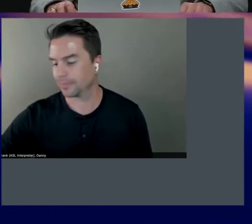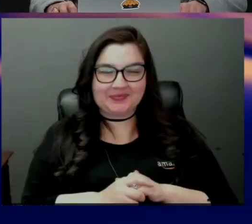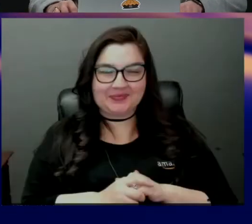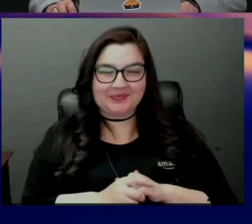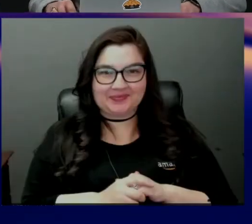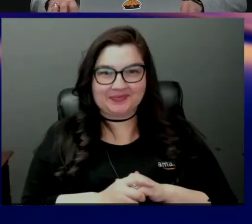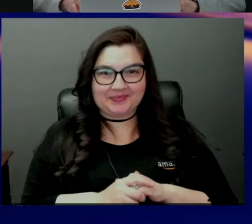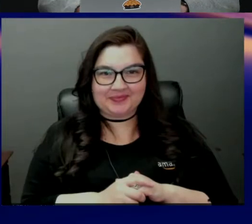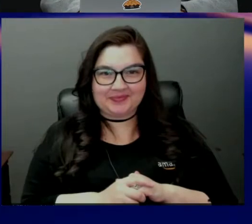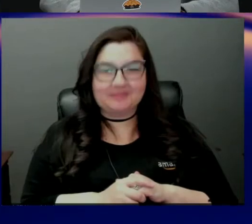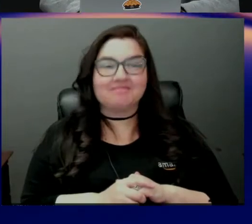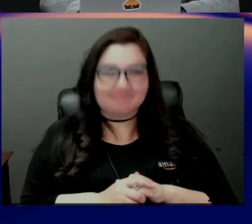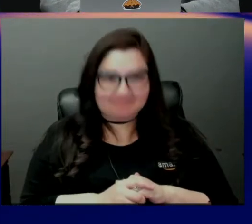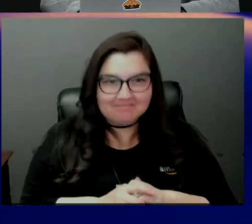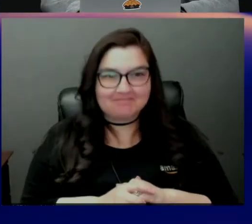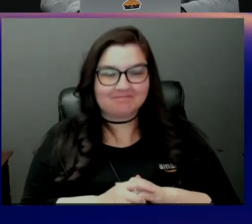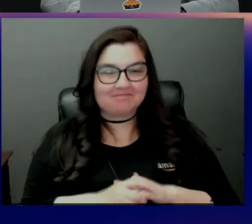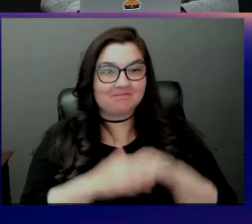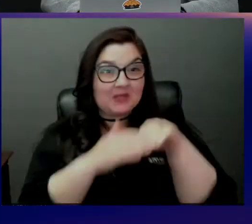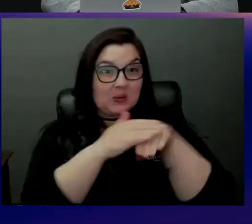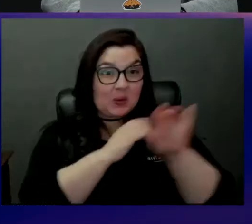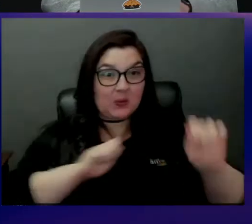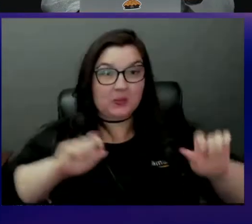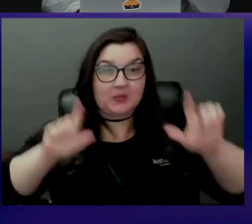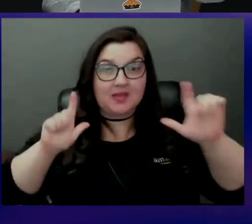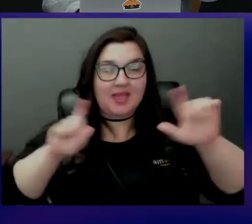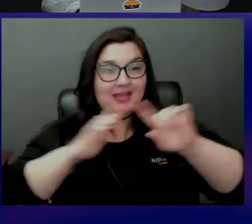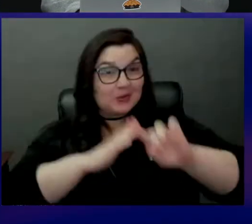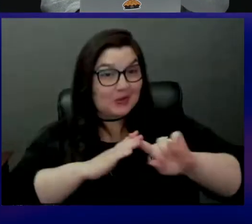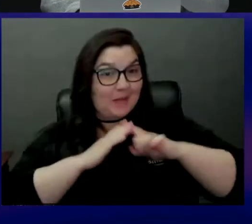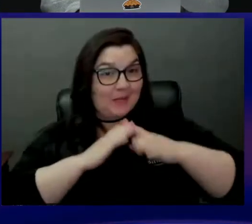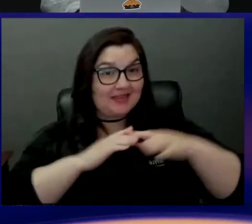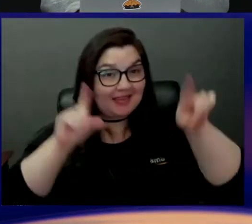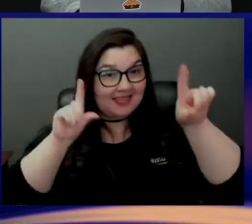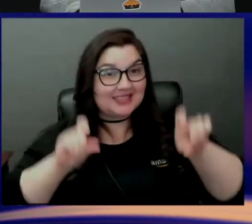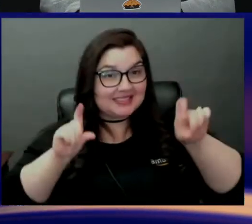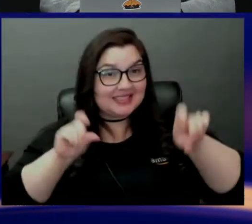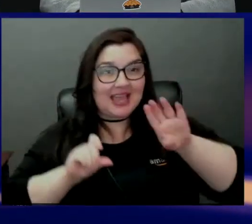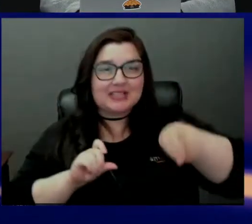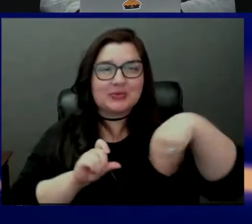So you can go in and begin the test, it's gonna give you a little bit of information here.